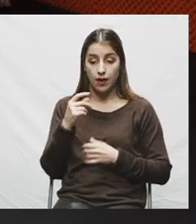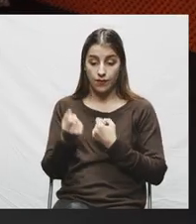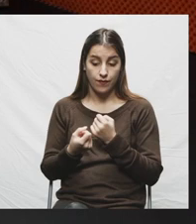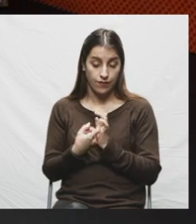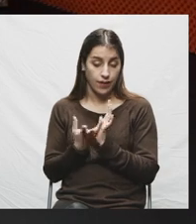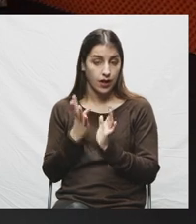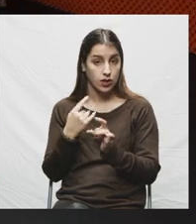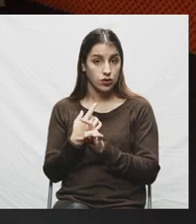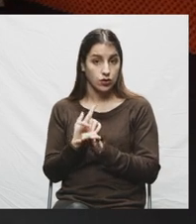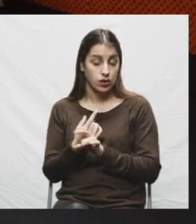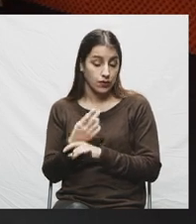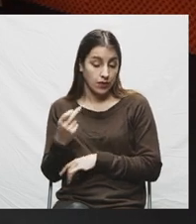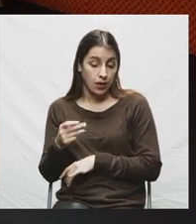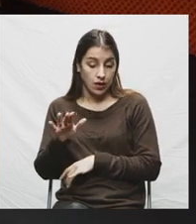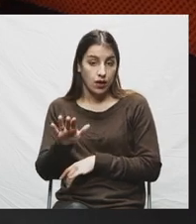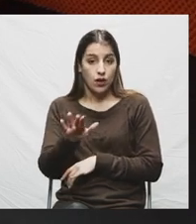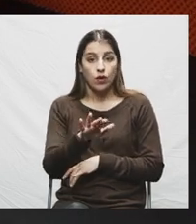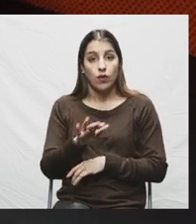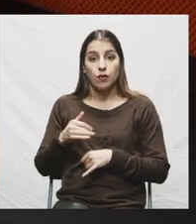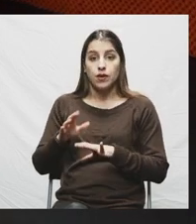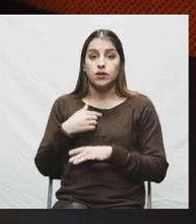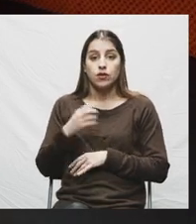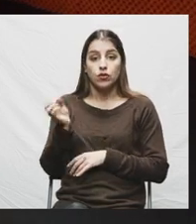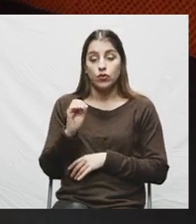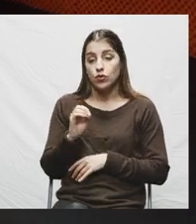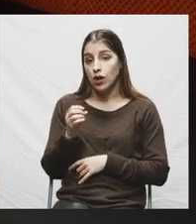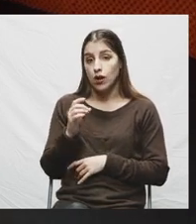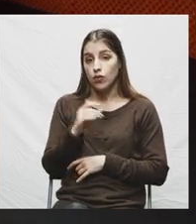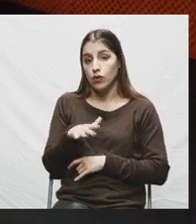hints that stayed, but that I didn’t have nothing to apply them to.